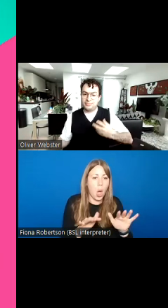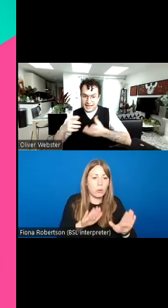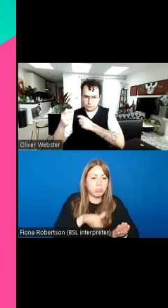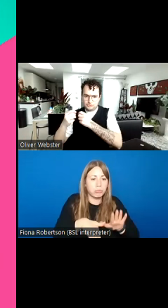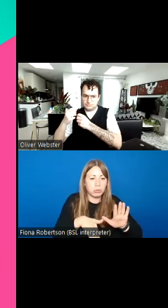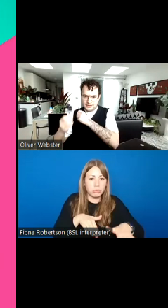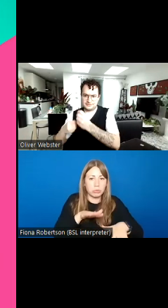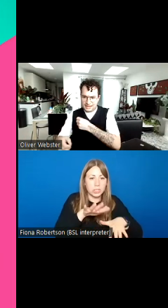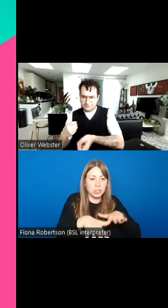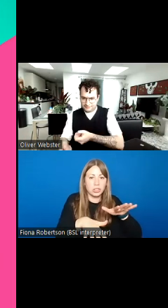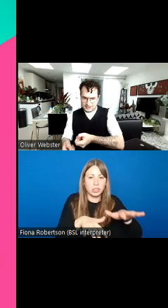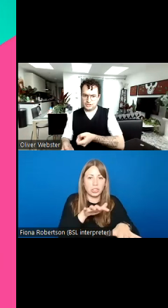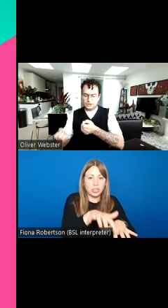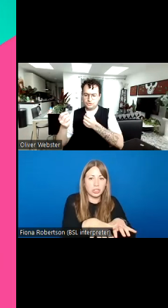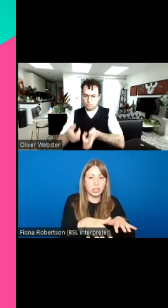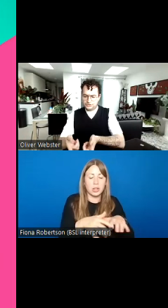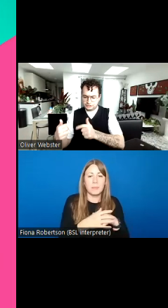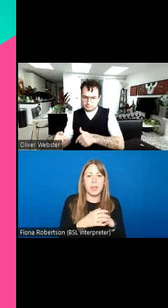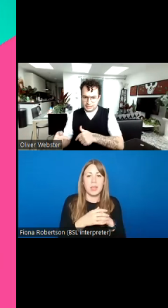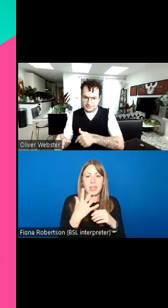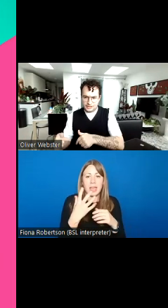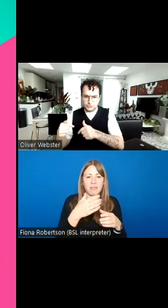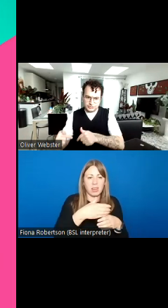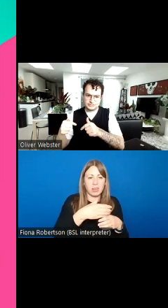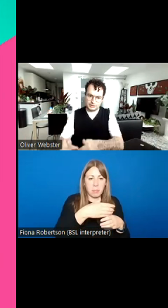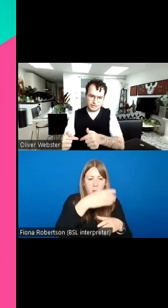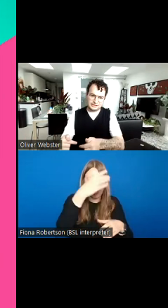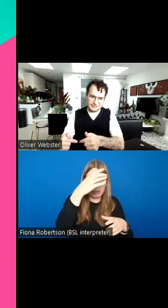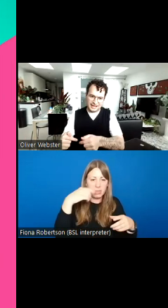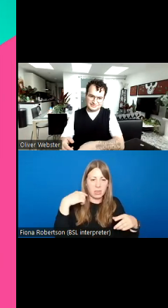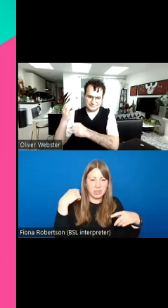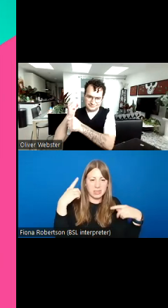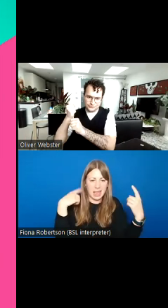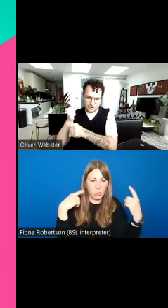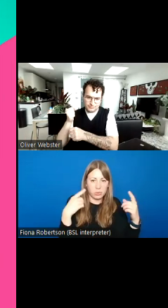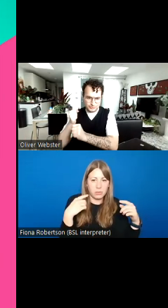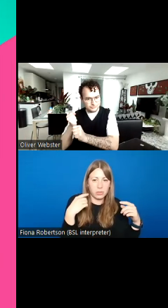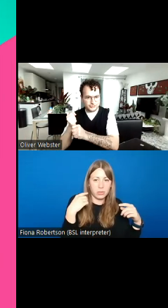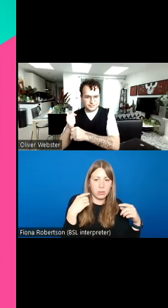and that's what makes the sound effect. When you're subtitling that, you wouldn't subtitle it as food pipe squelching,